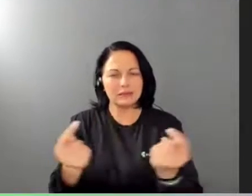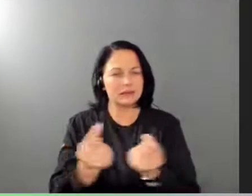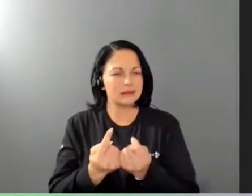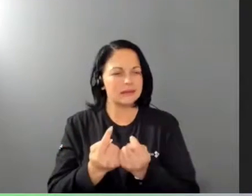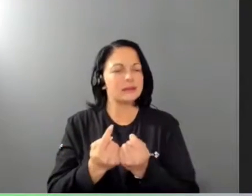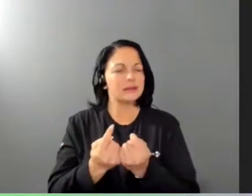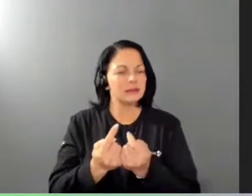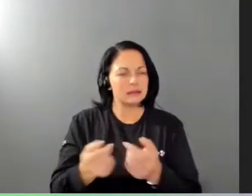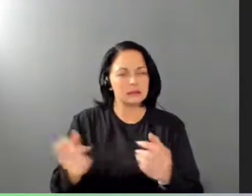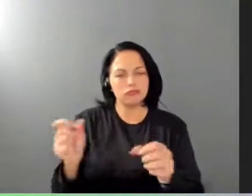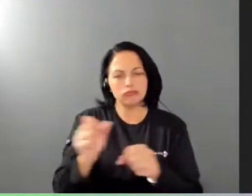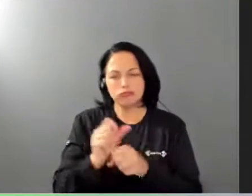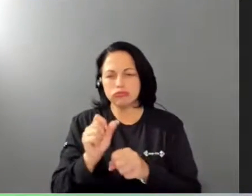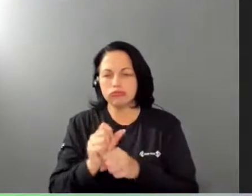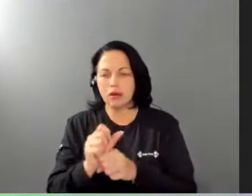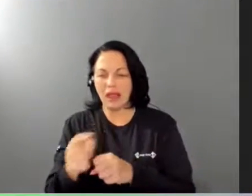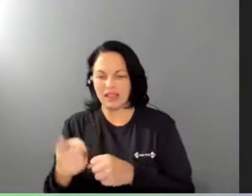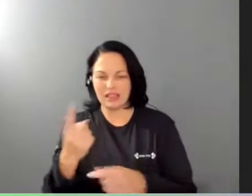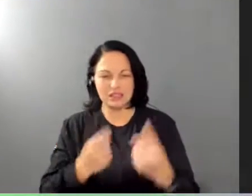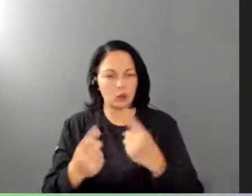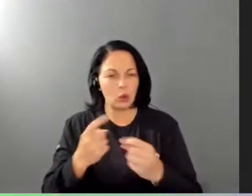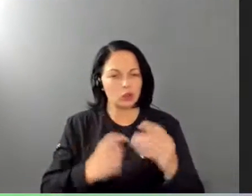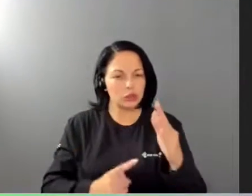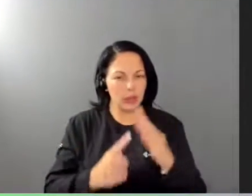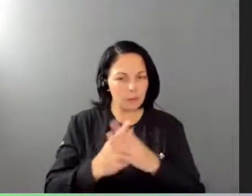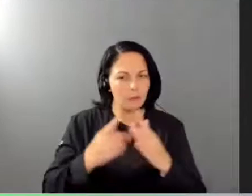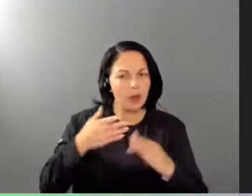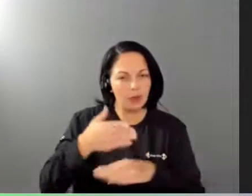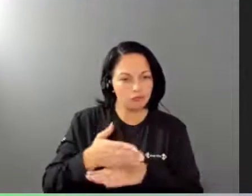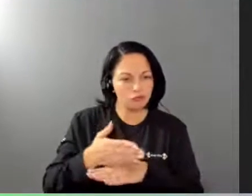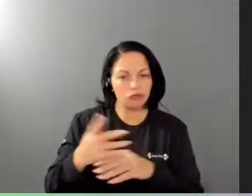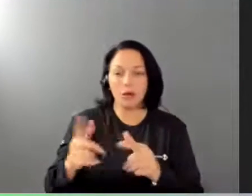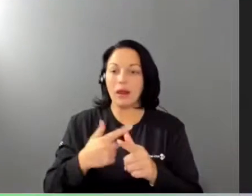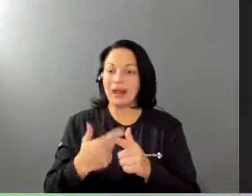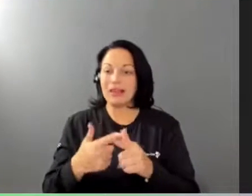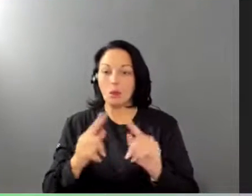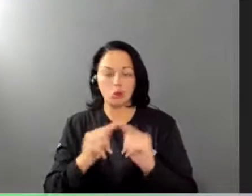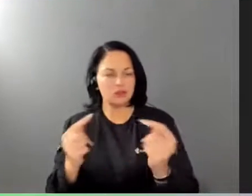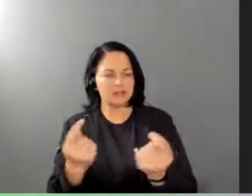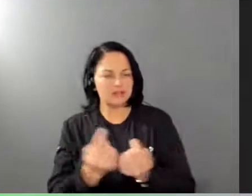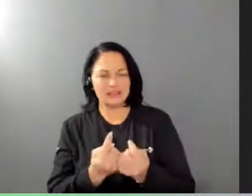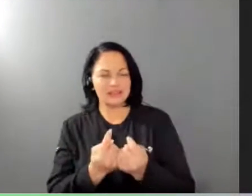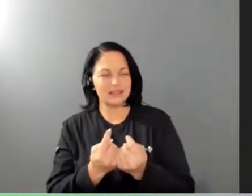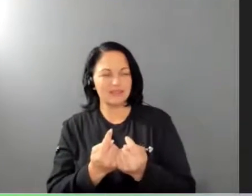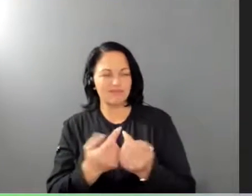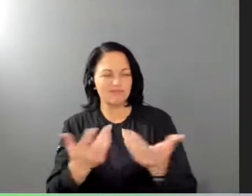revisit it so when you're checking for disabled linter rules did you find teams